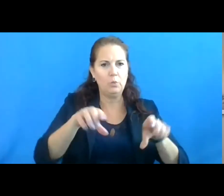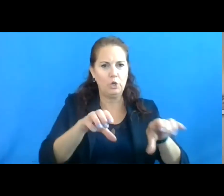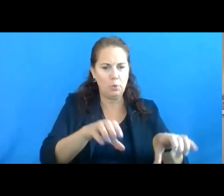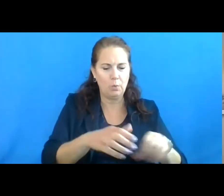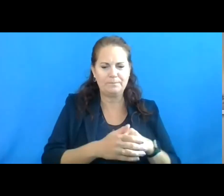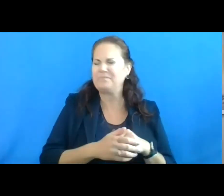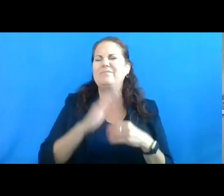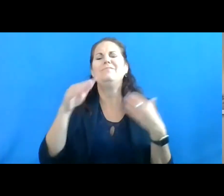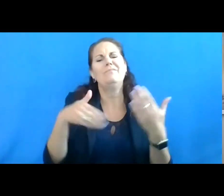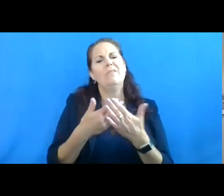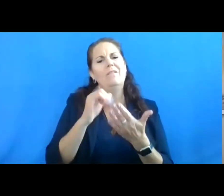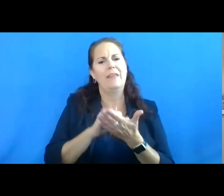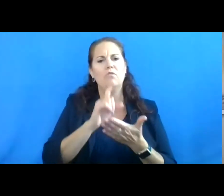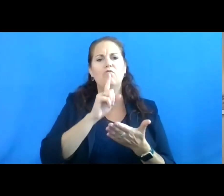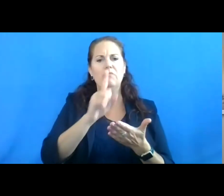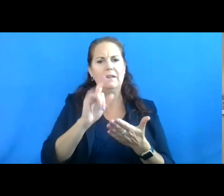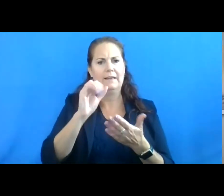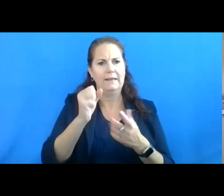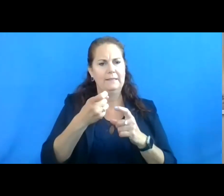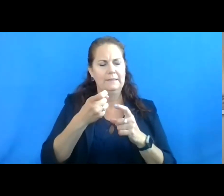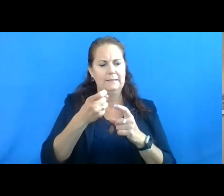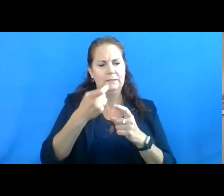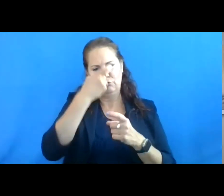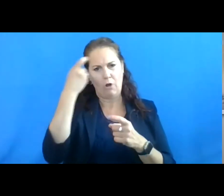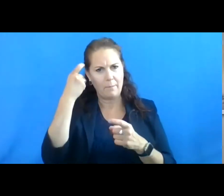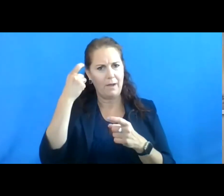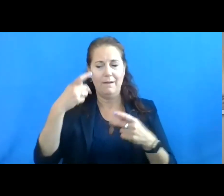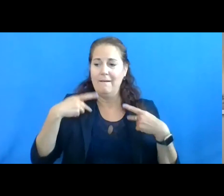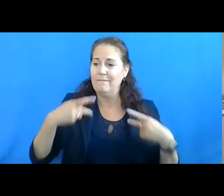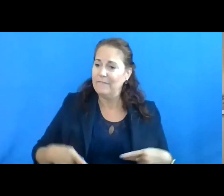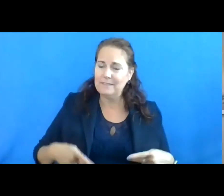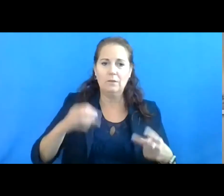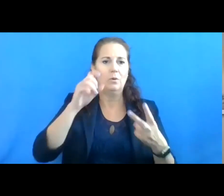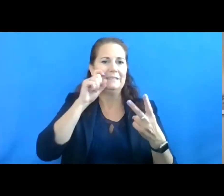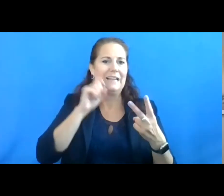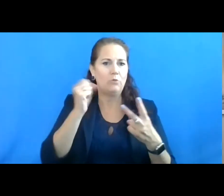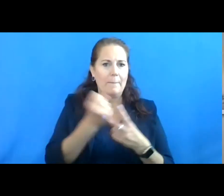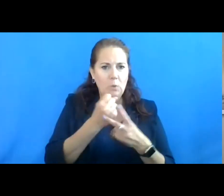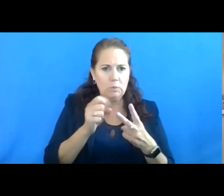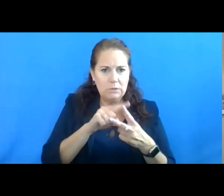All of that is trauma whether it's physical or sexual abuse.